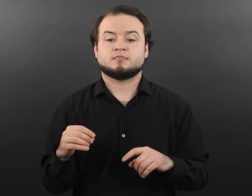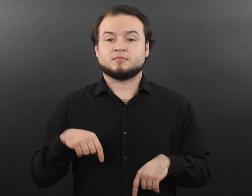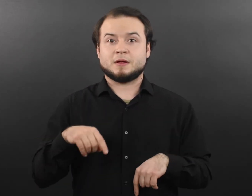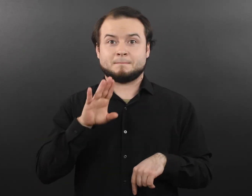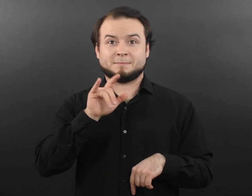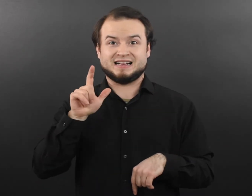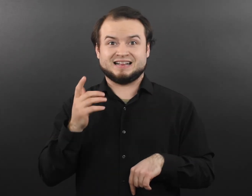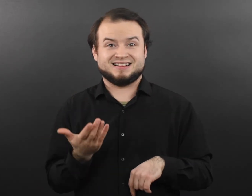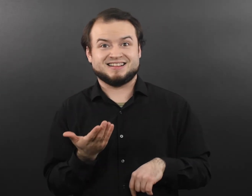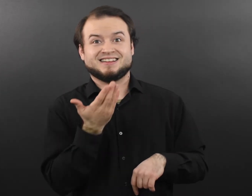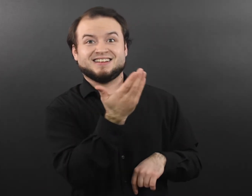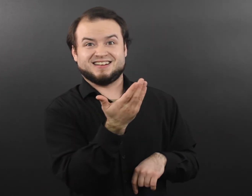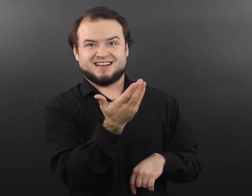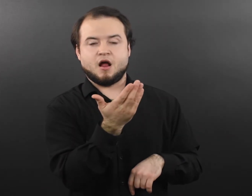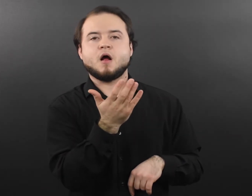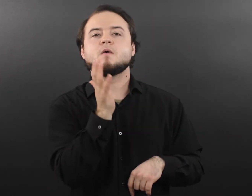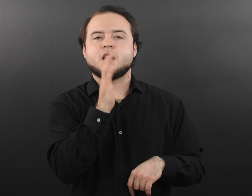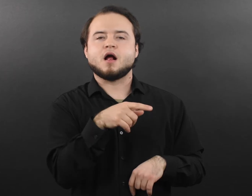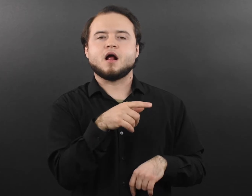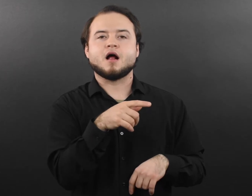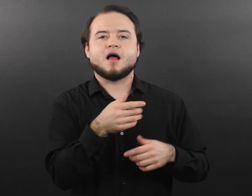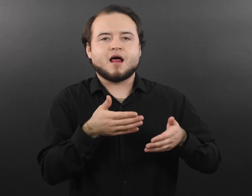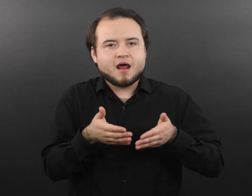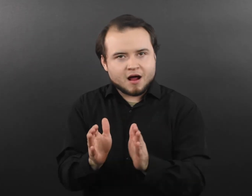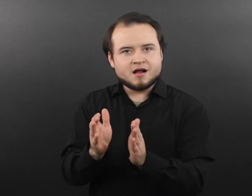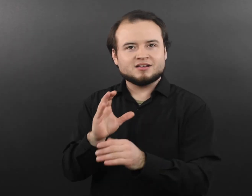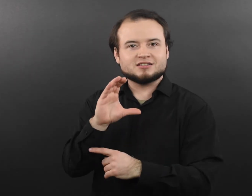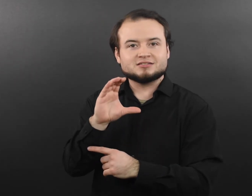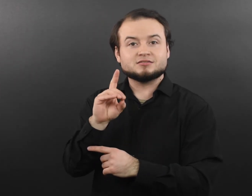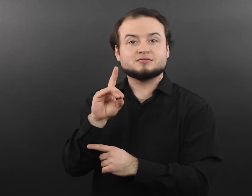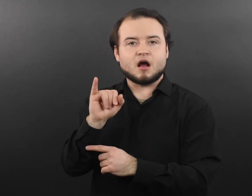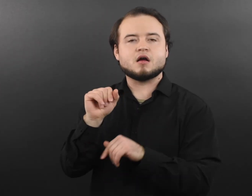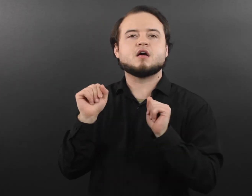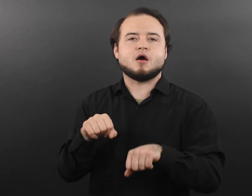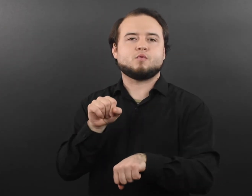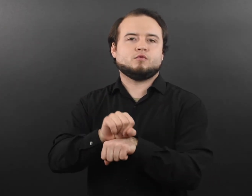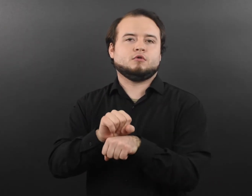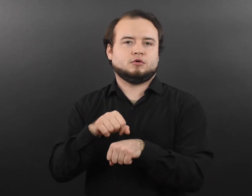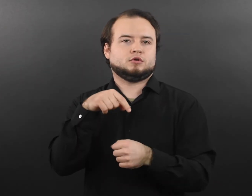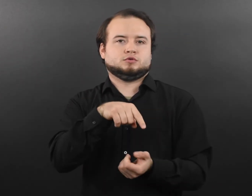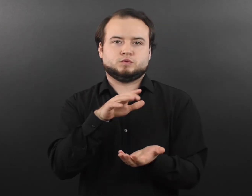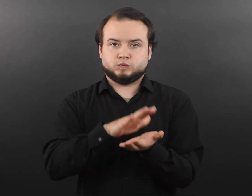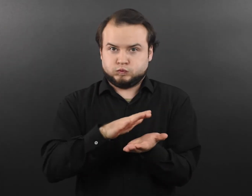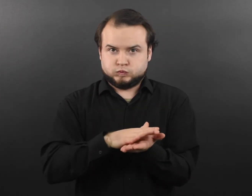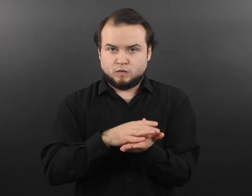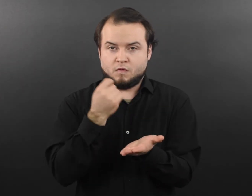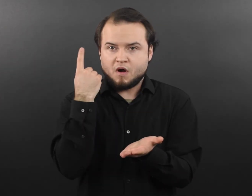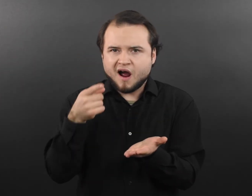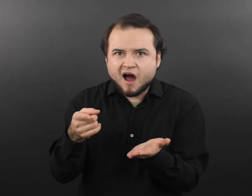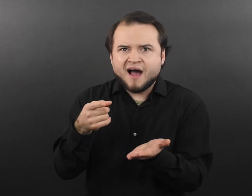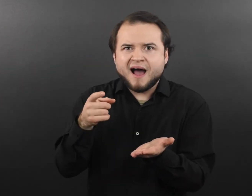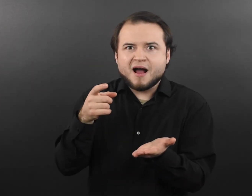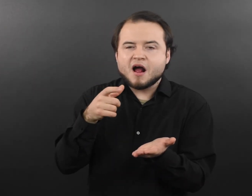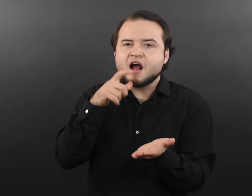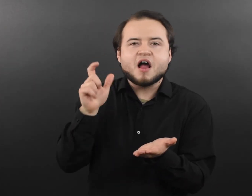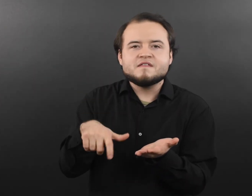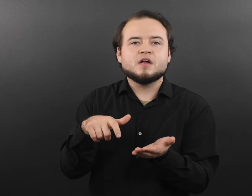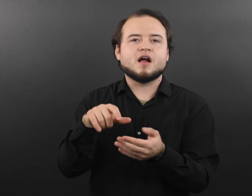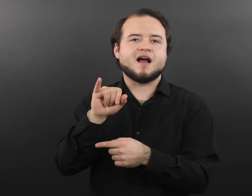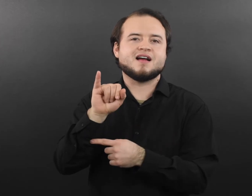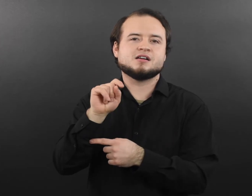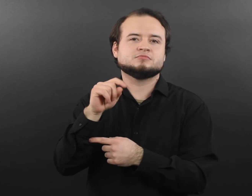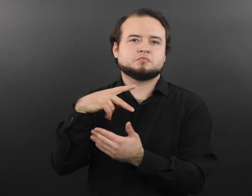The language in this bill would allow a CDI to work in schools without completing an ITP